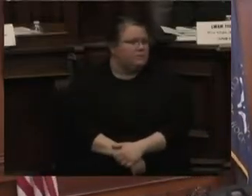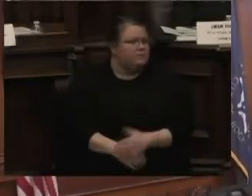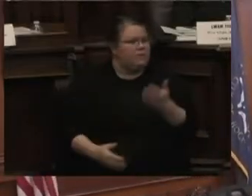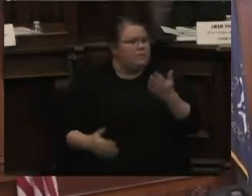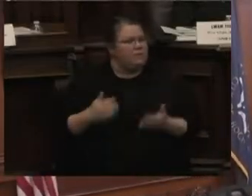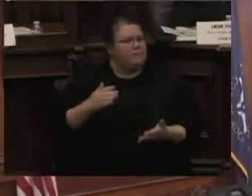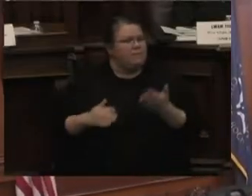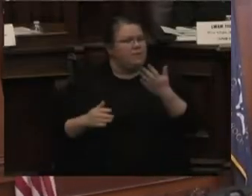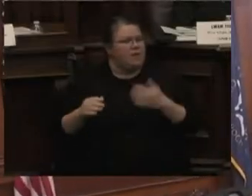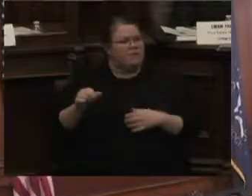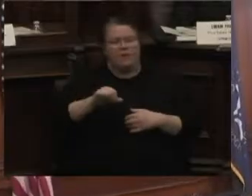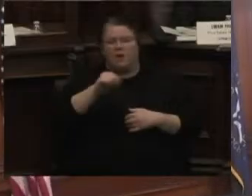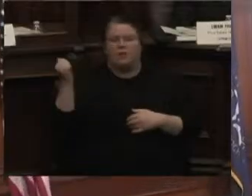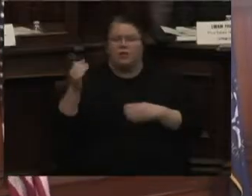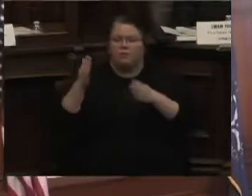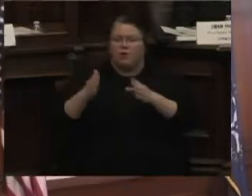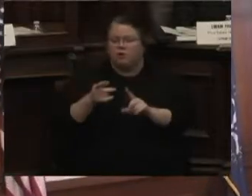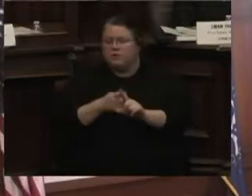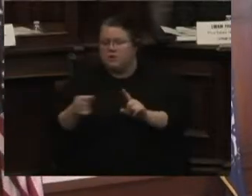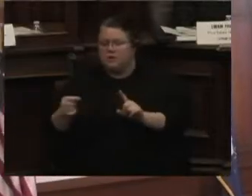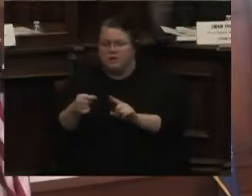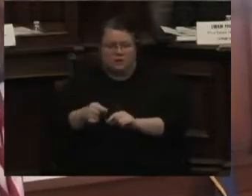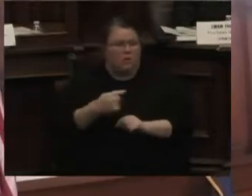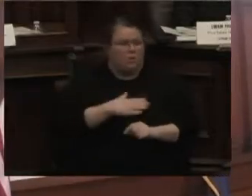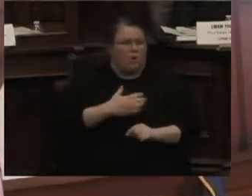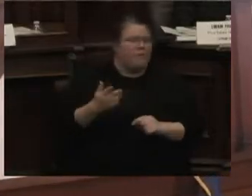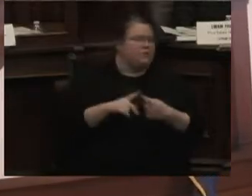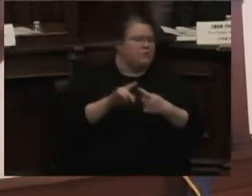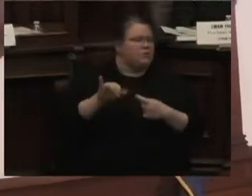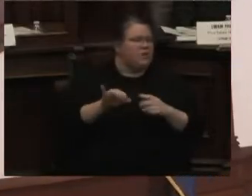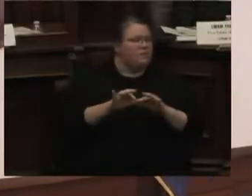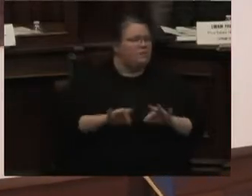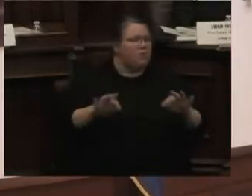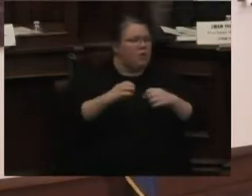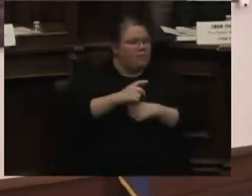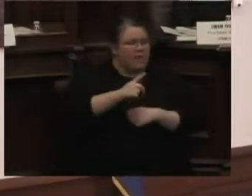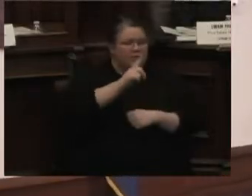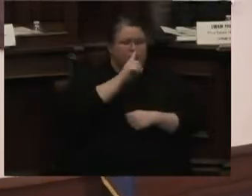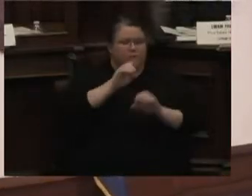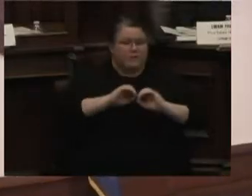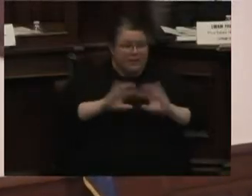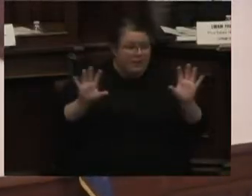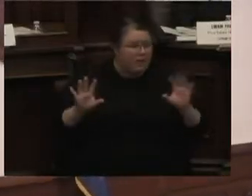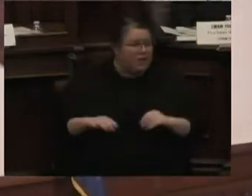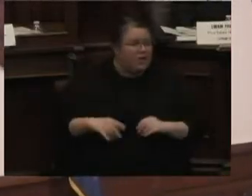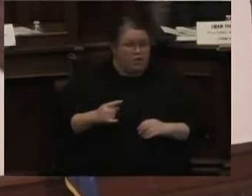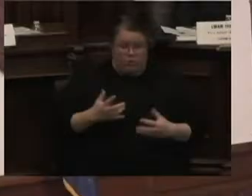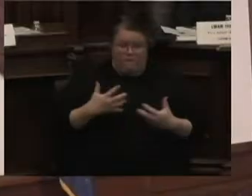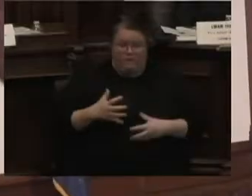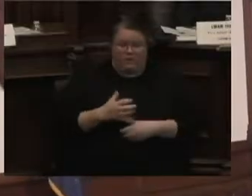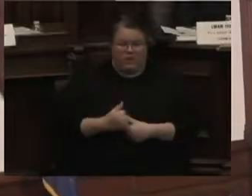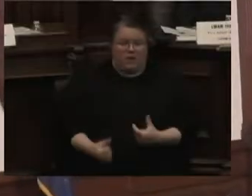that directive. But if there is something, another, another chain of command that you can